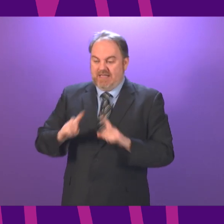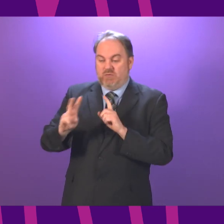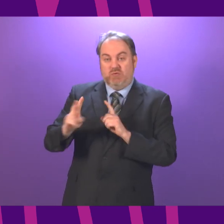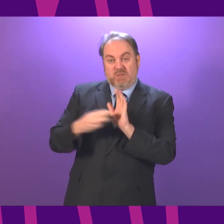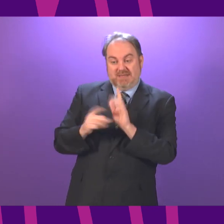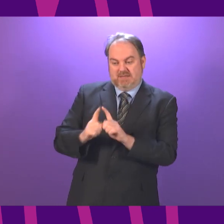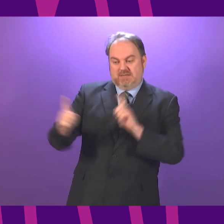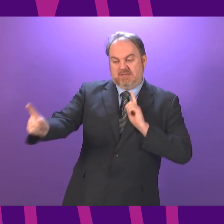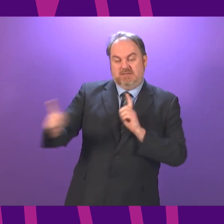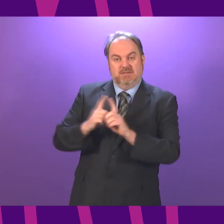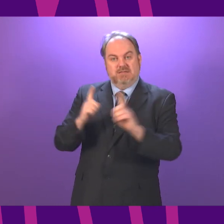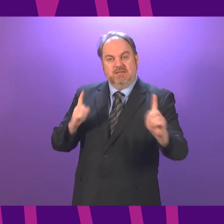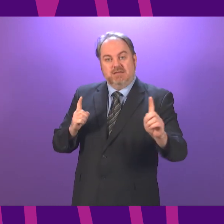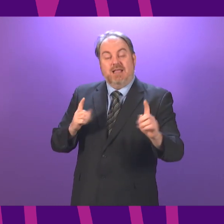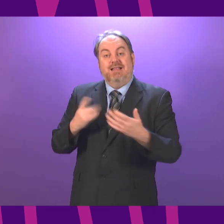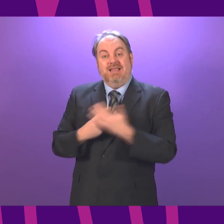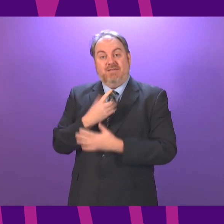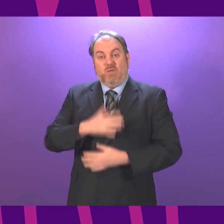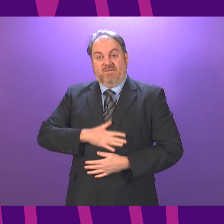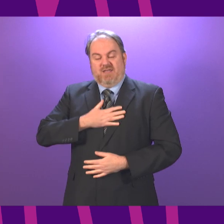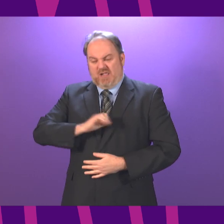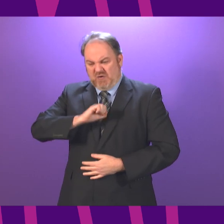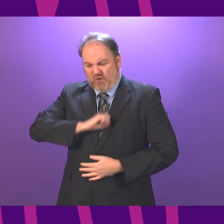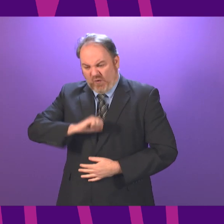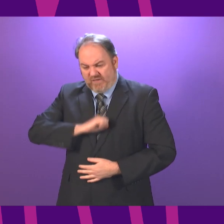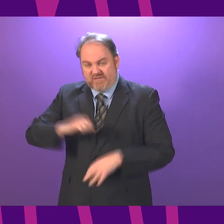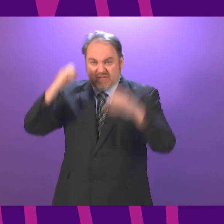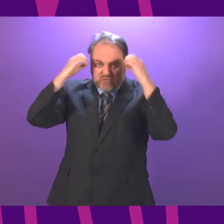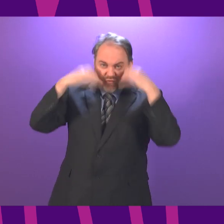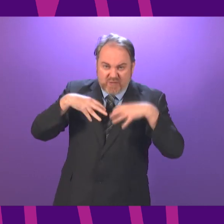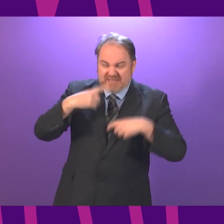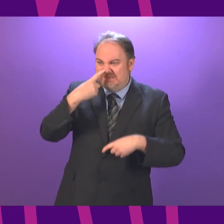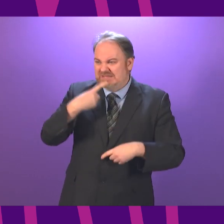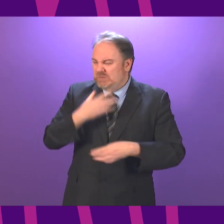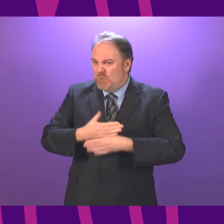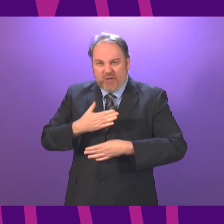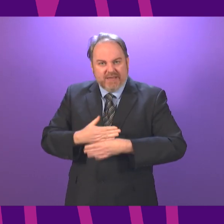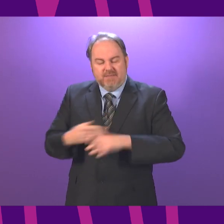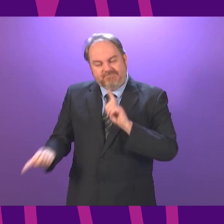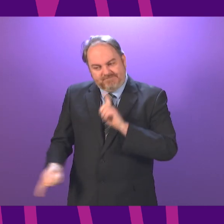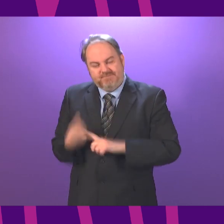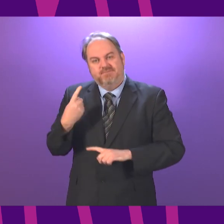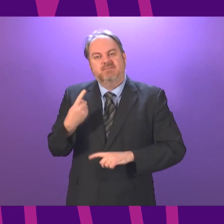and self-isolate and get tested if you have symptoms. Fundamentally, the best means of keeping ourselves safe right now is to stay at